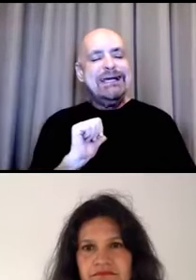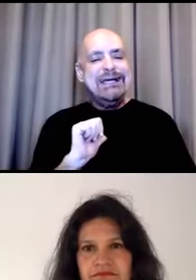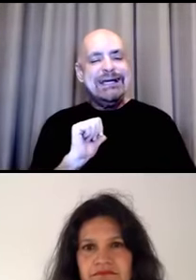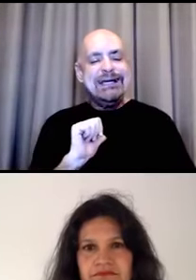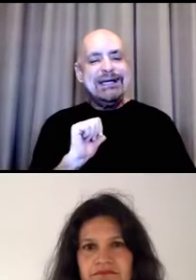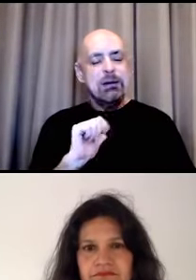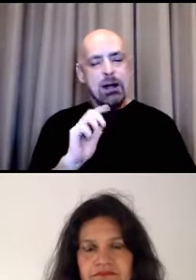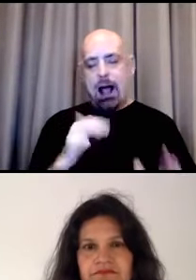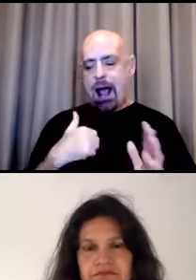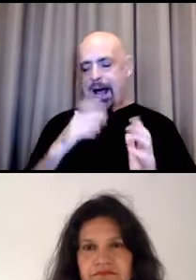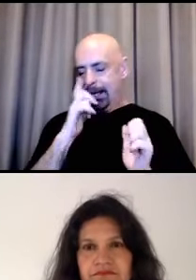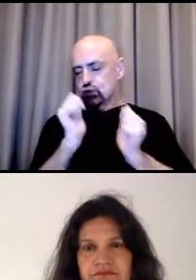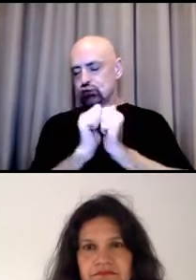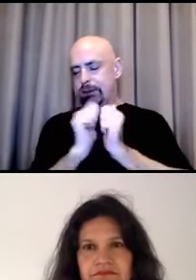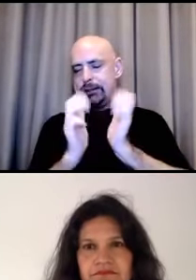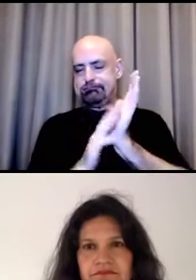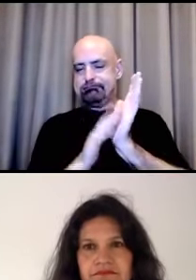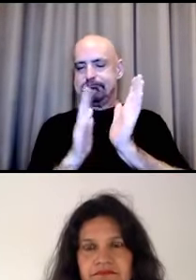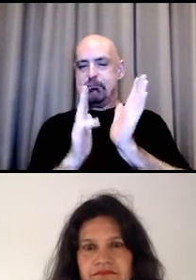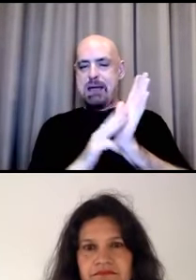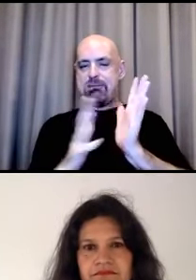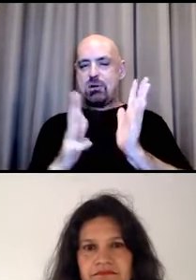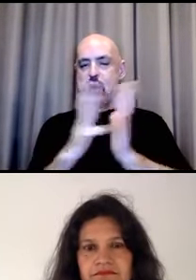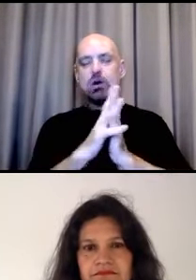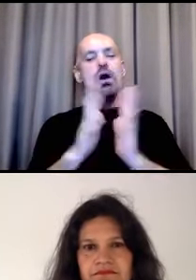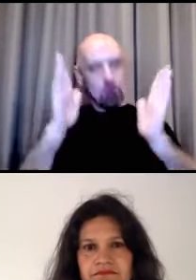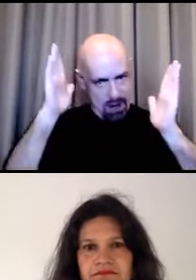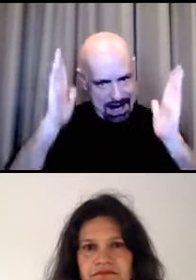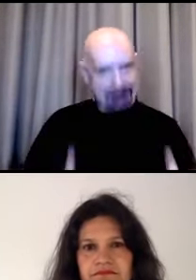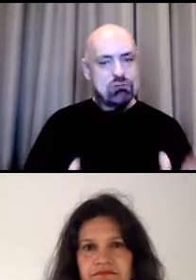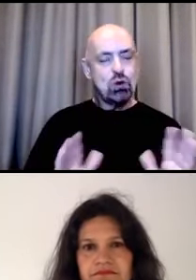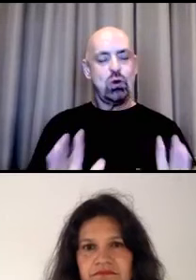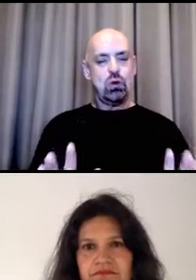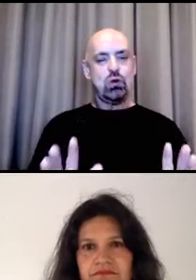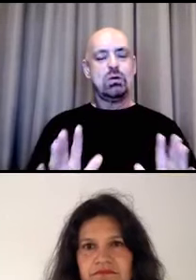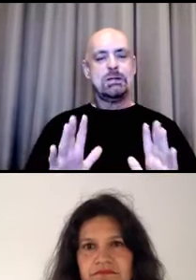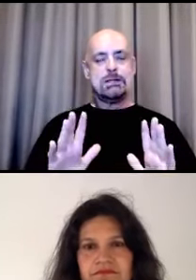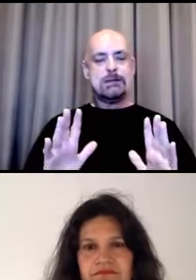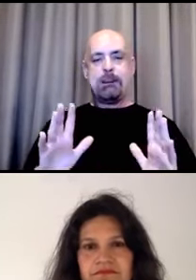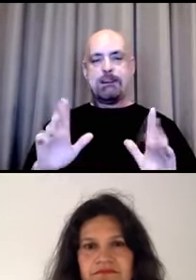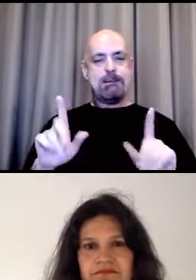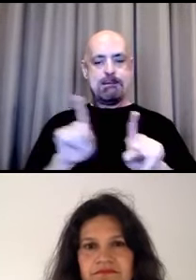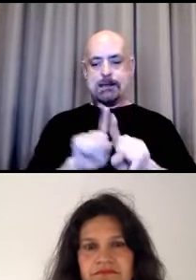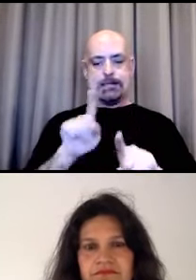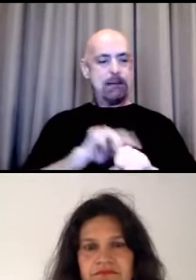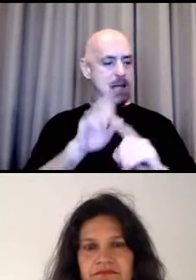from just formal life and instead she's